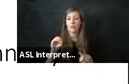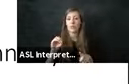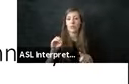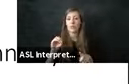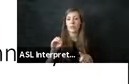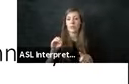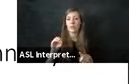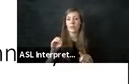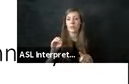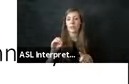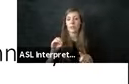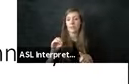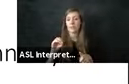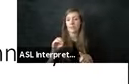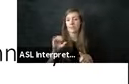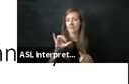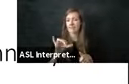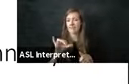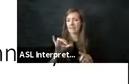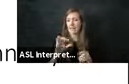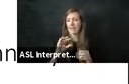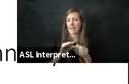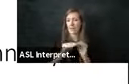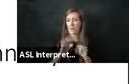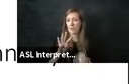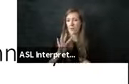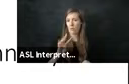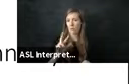This demographic accounts for